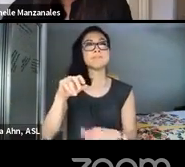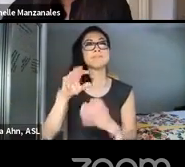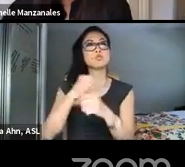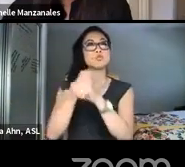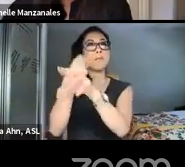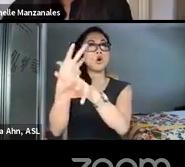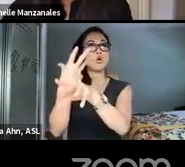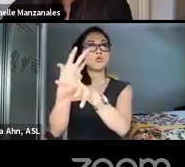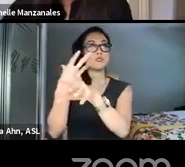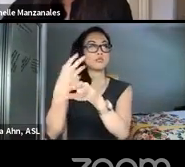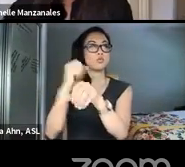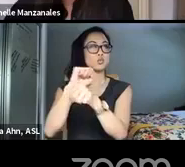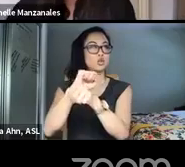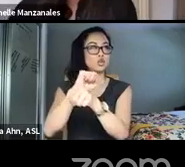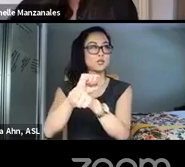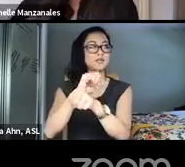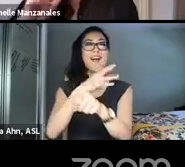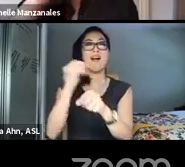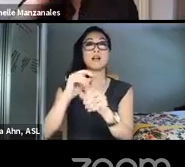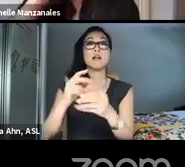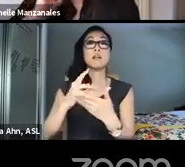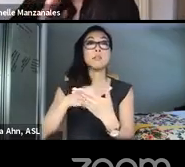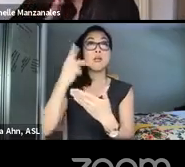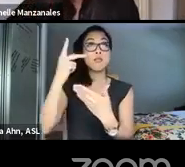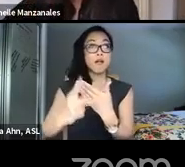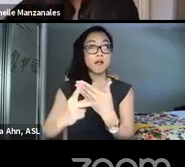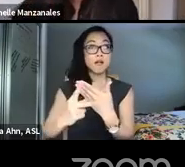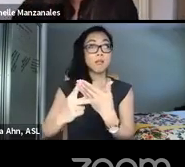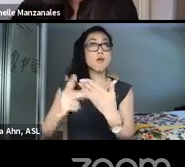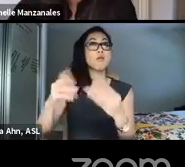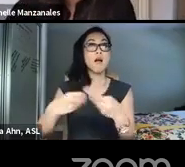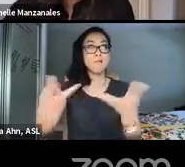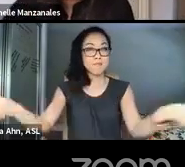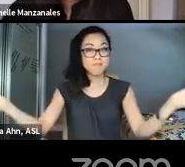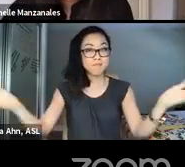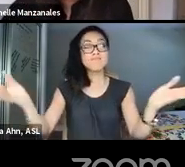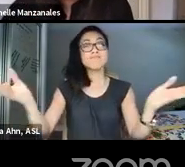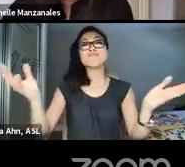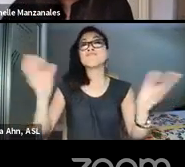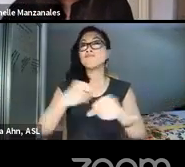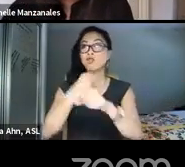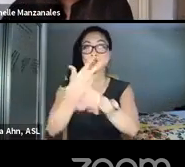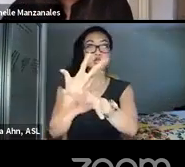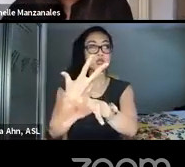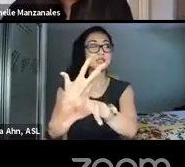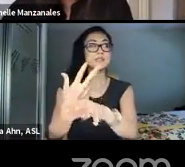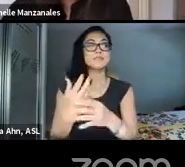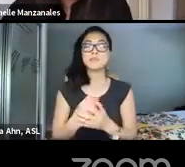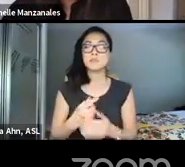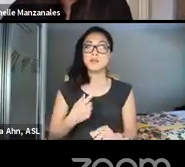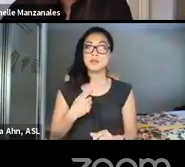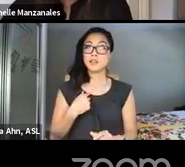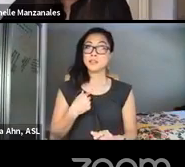with associates of National Dance Institute and we have facilities in Shanghai, so we